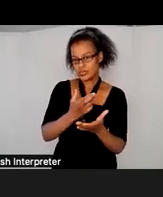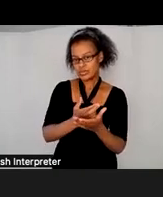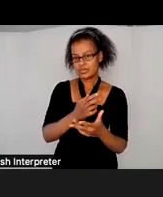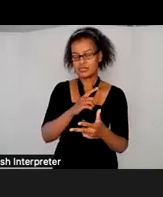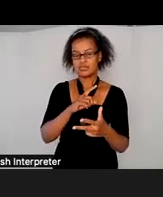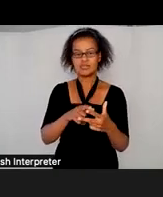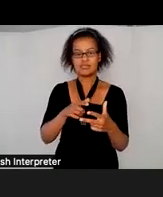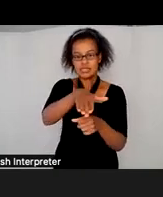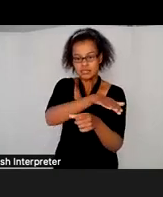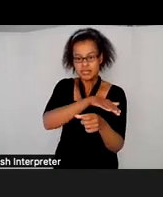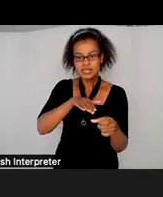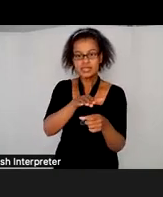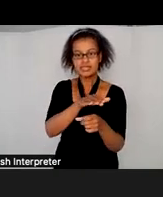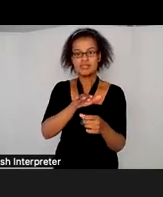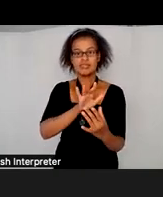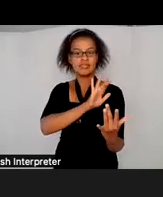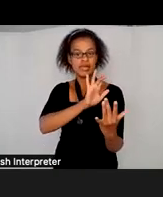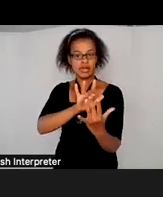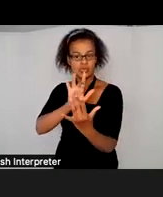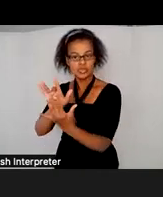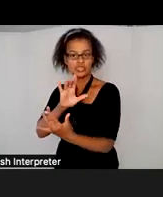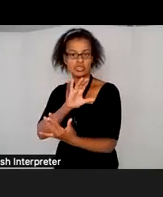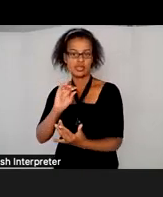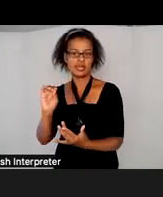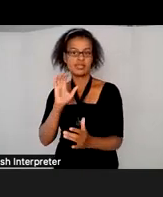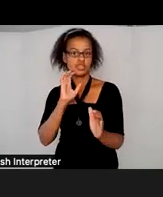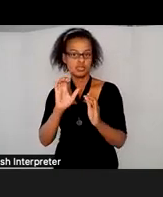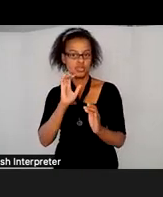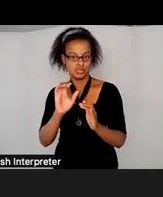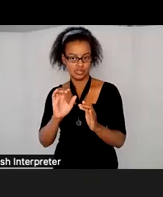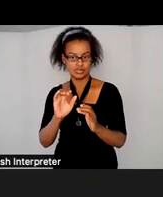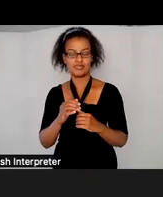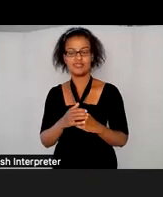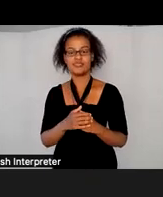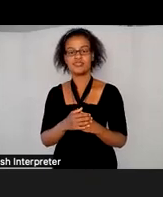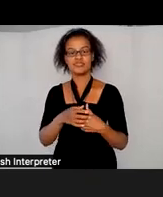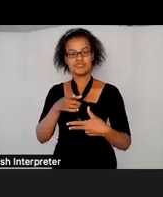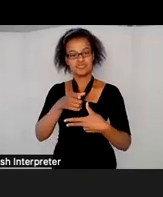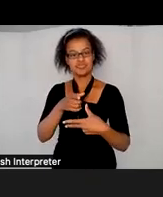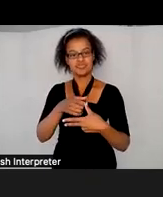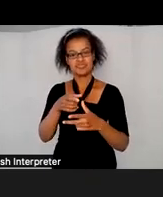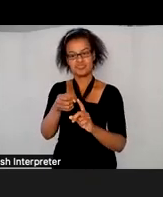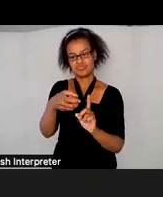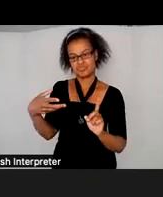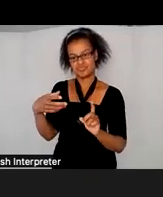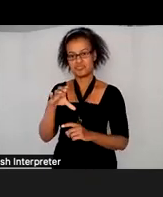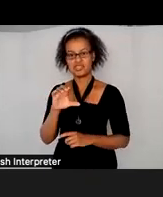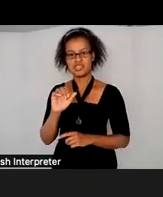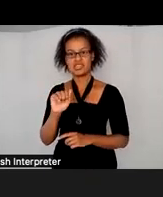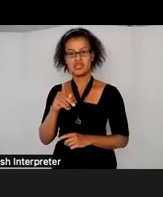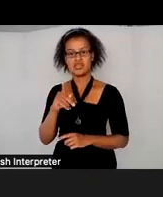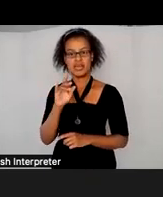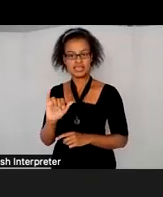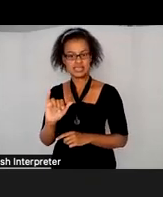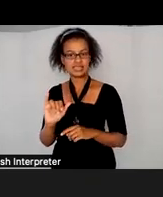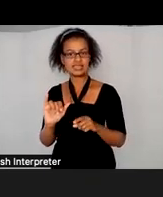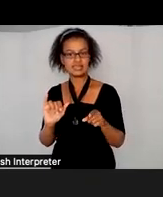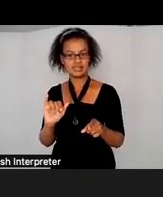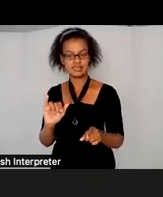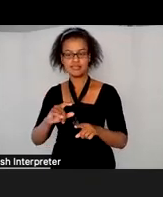So with our capacity, depending on your needs, and if and the type of program that you're